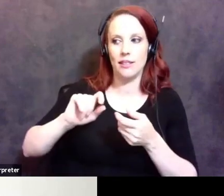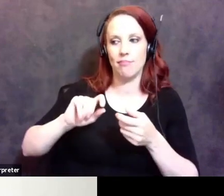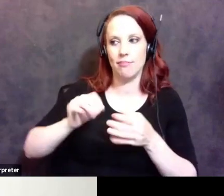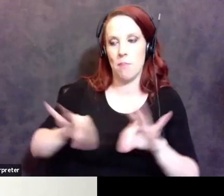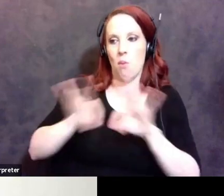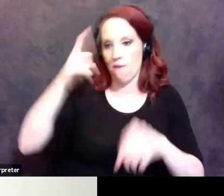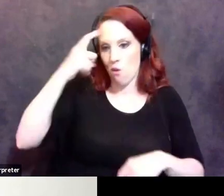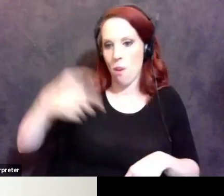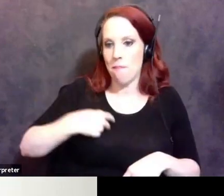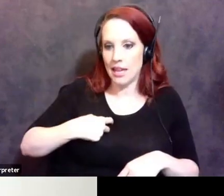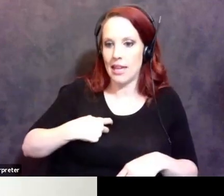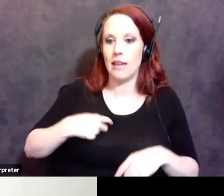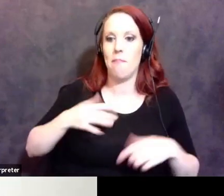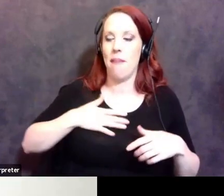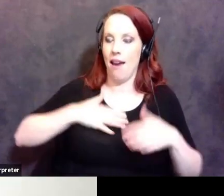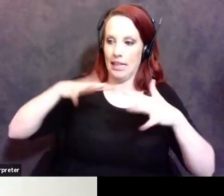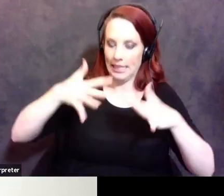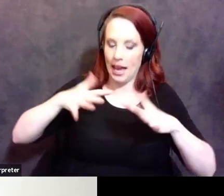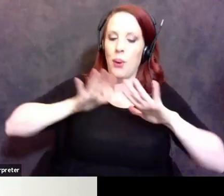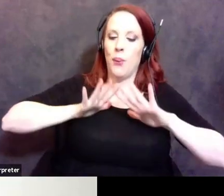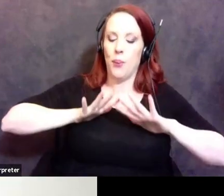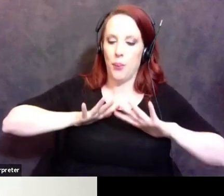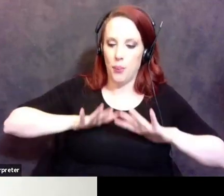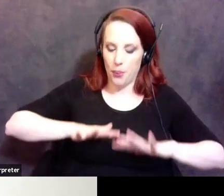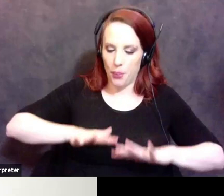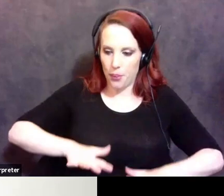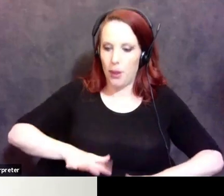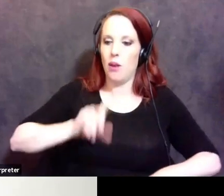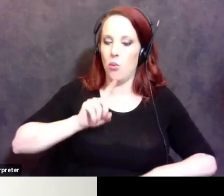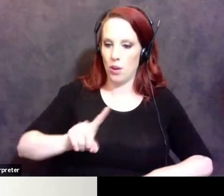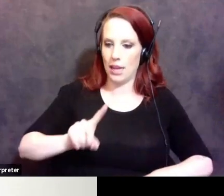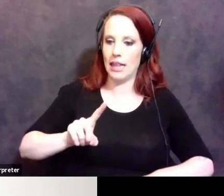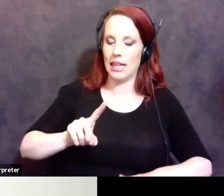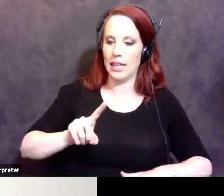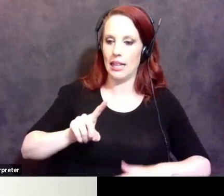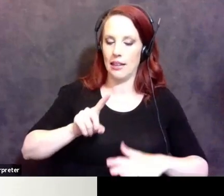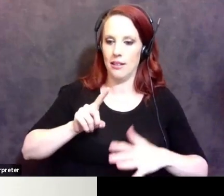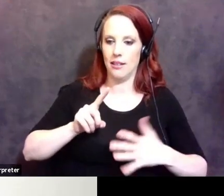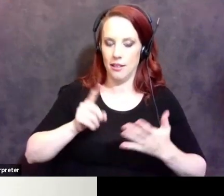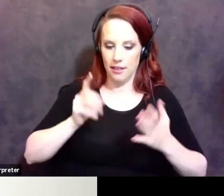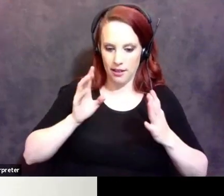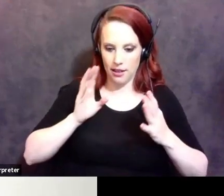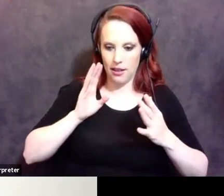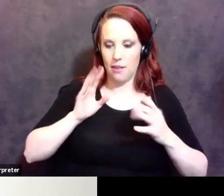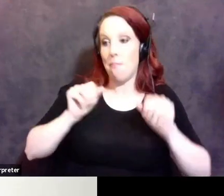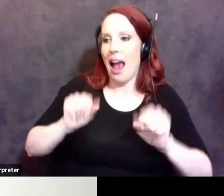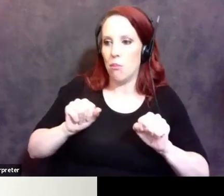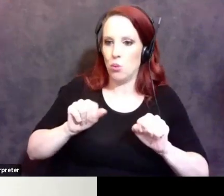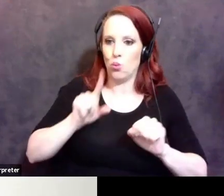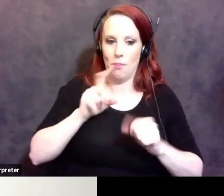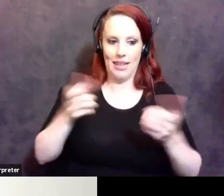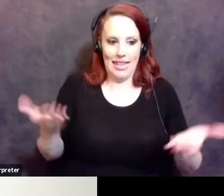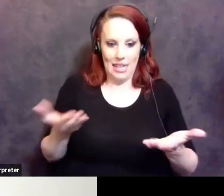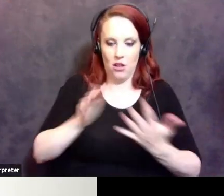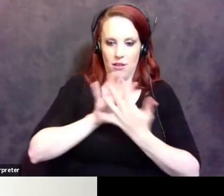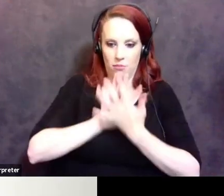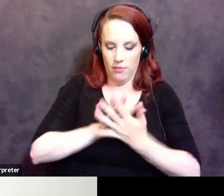down the anxiety and really be able to be present and be there for others.